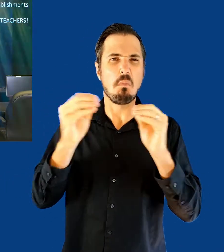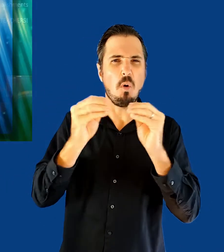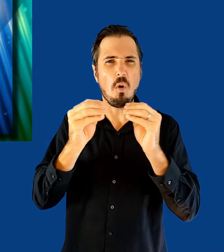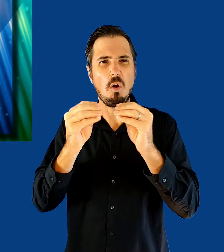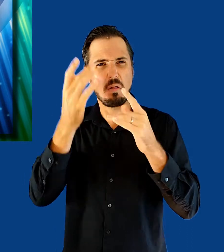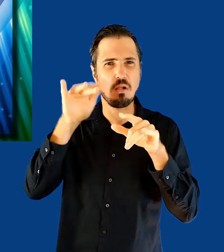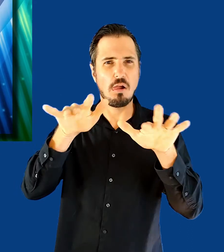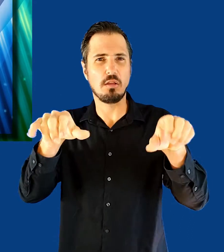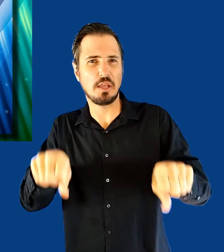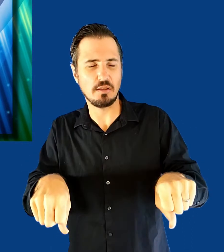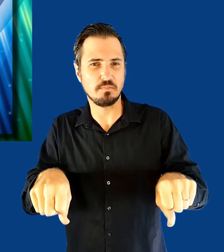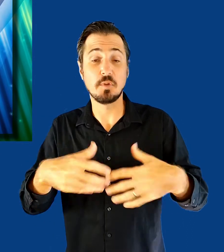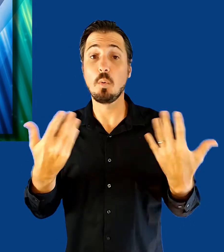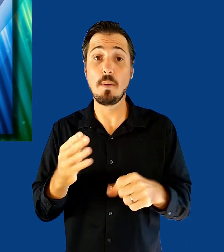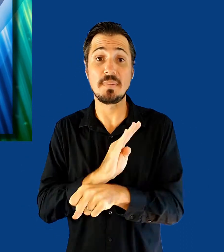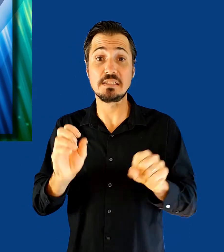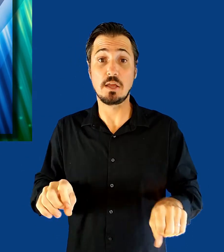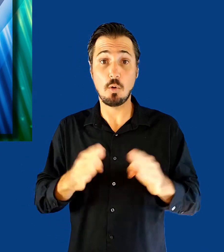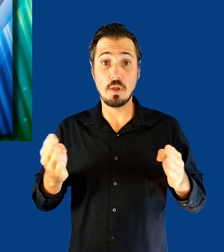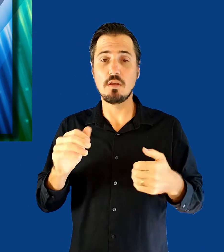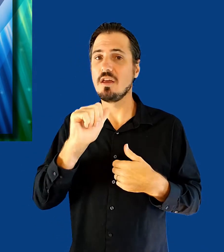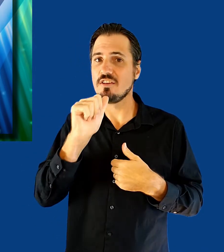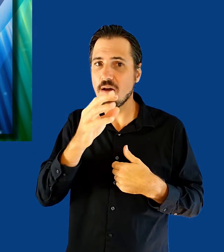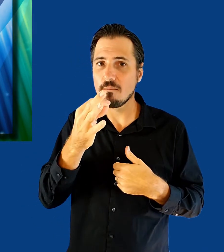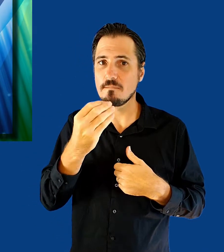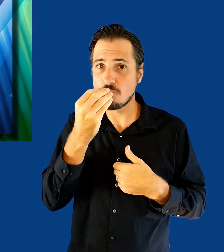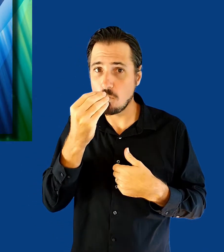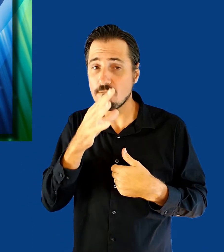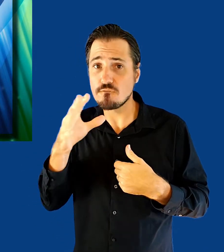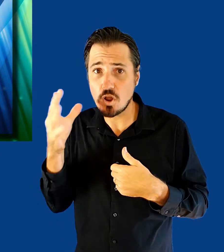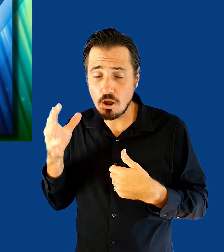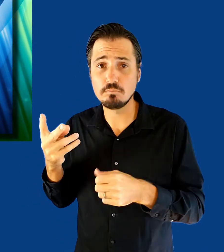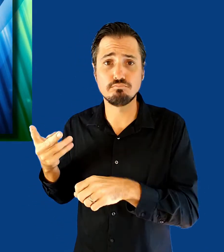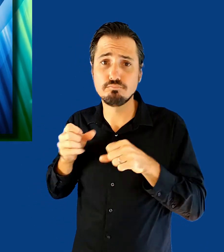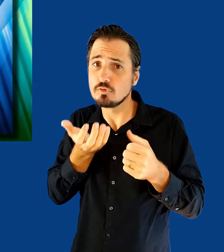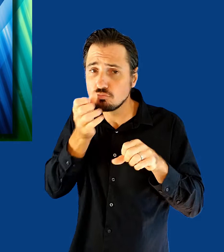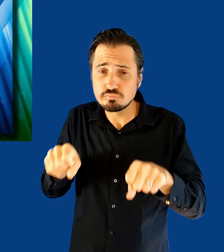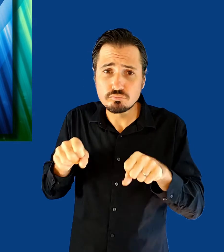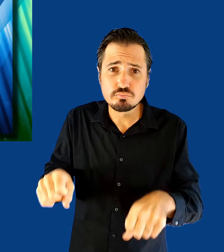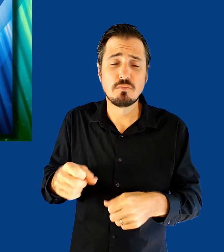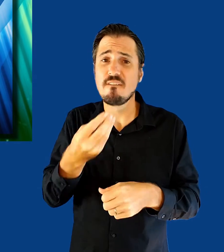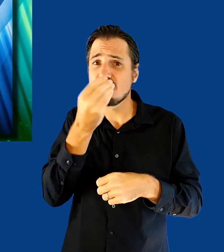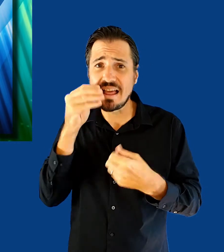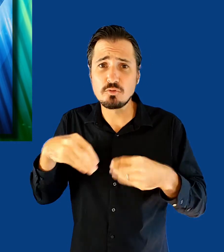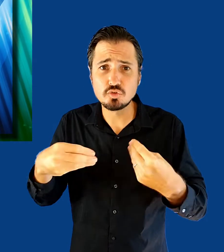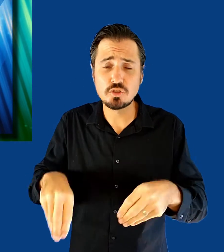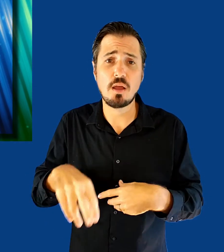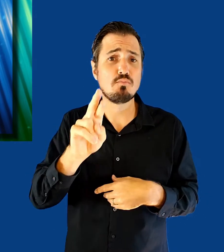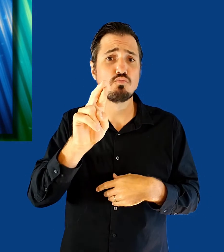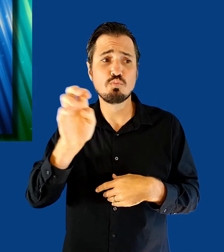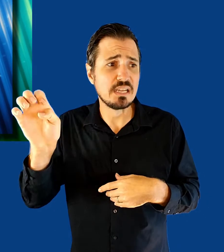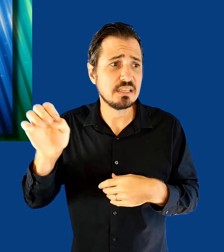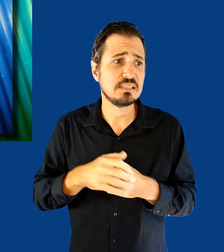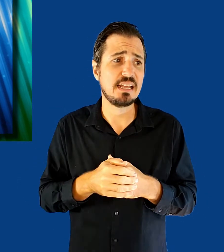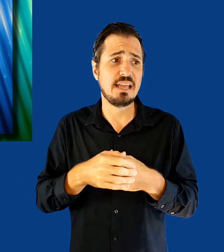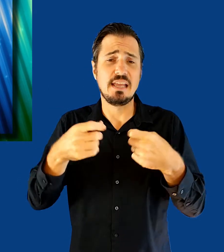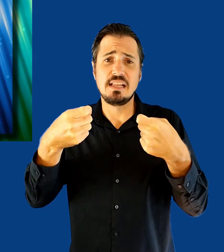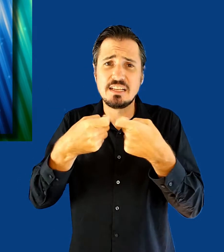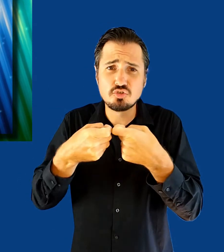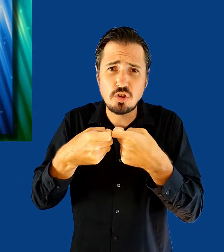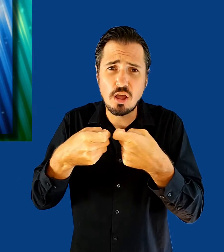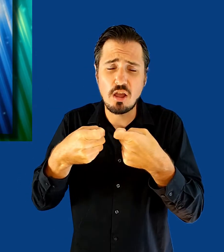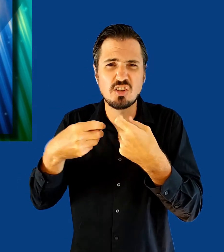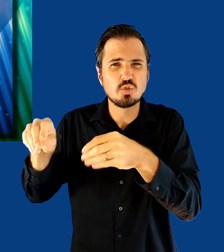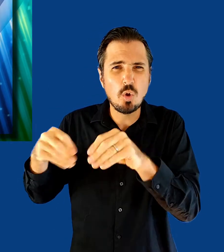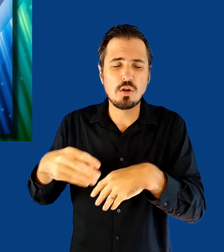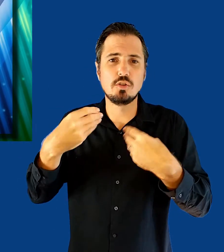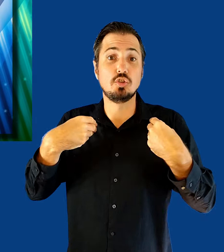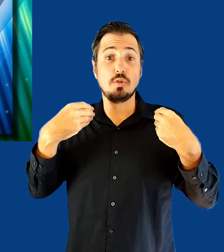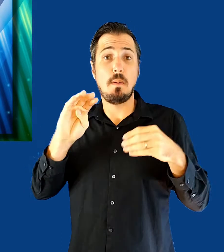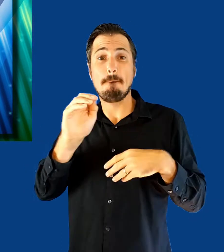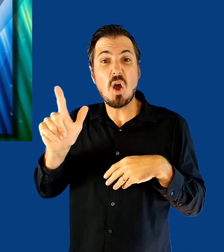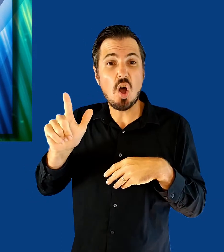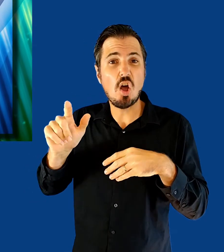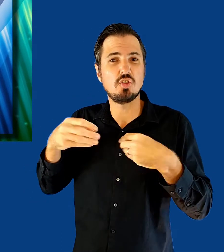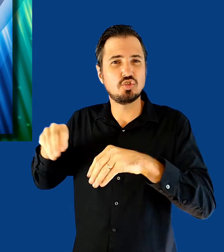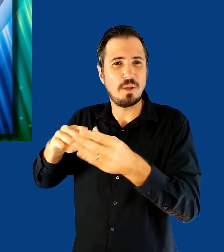non-food farming and landscaping, florists, auto dealers, car washes, real estate, apparel and electronics stores, shopping centers, pet grooming, and wholesale and warehousing operations.